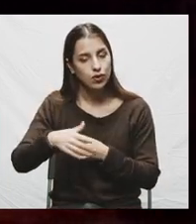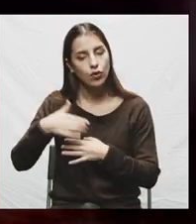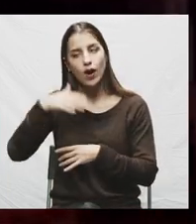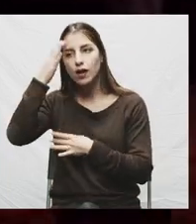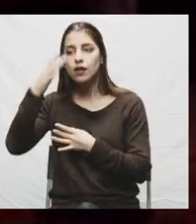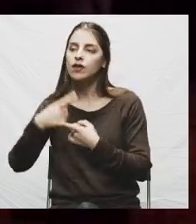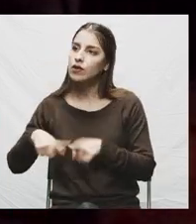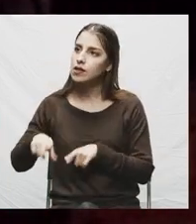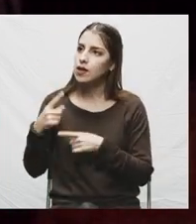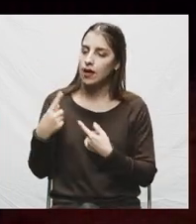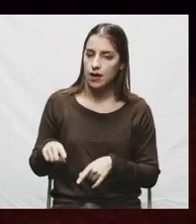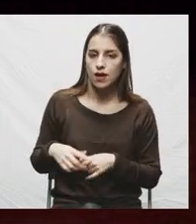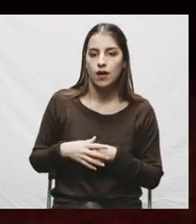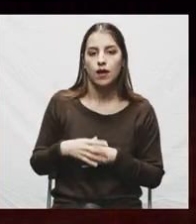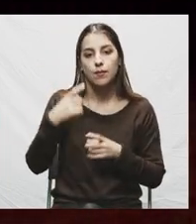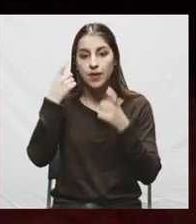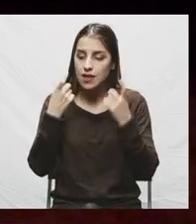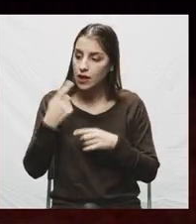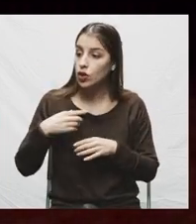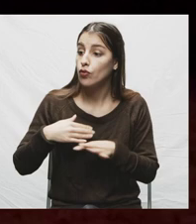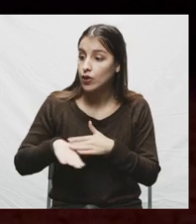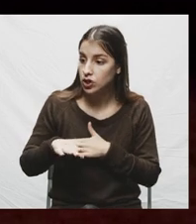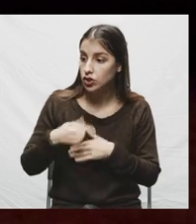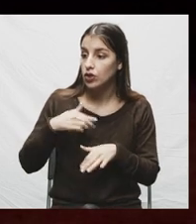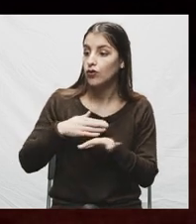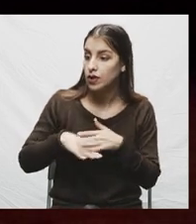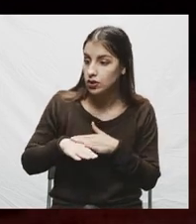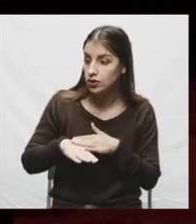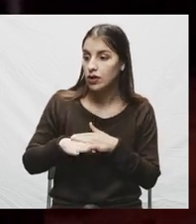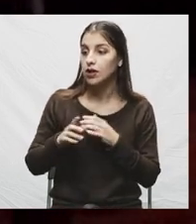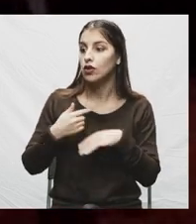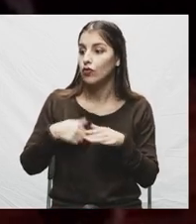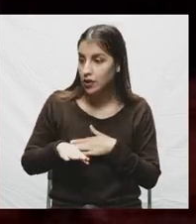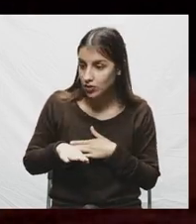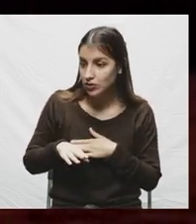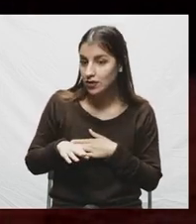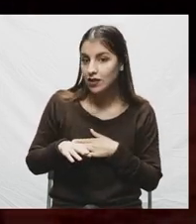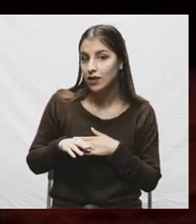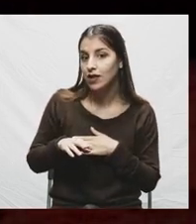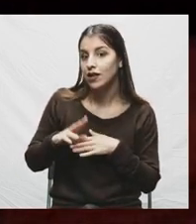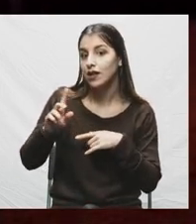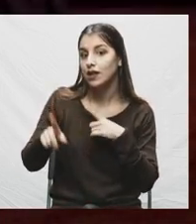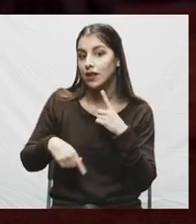I think the difference is you think “Oh I did this” and did. “I did this”, “Oh I did this".